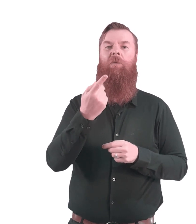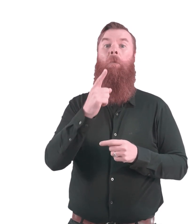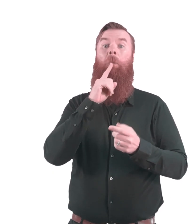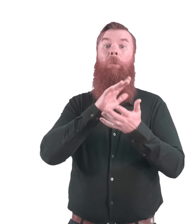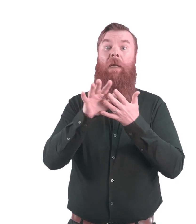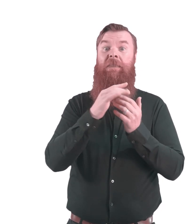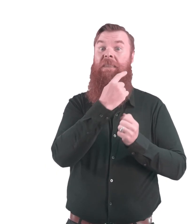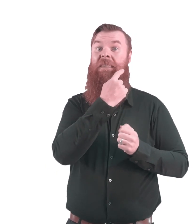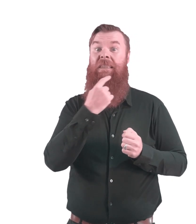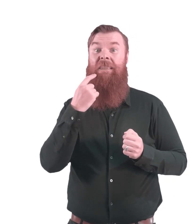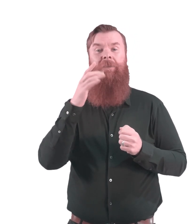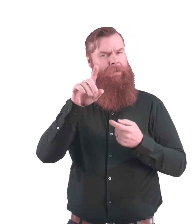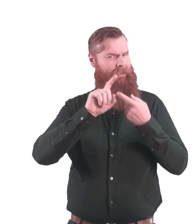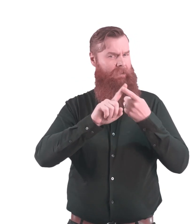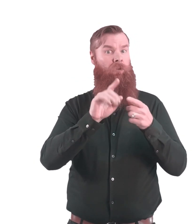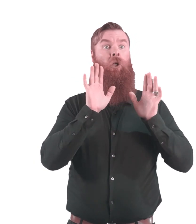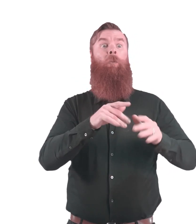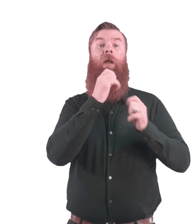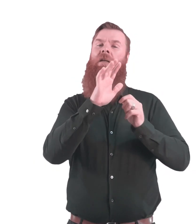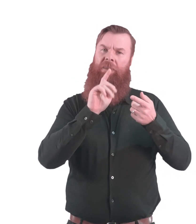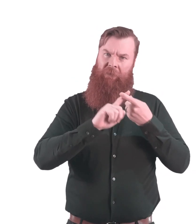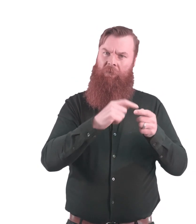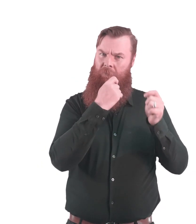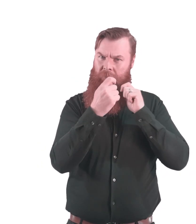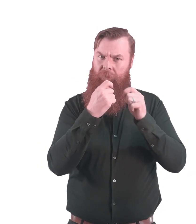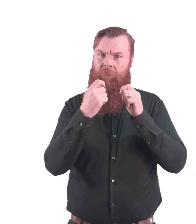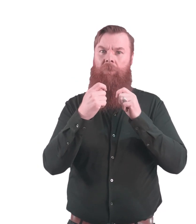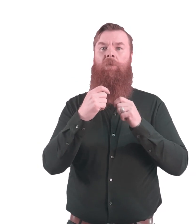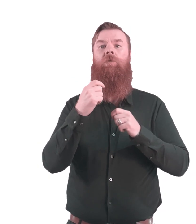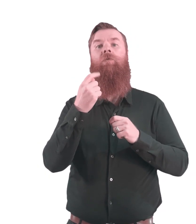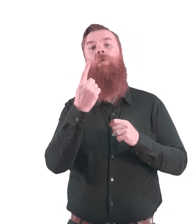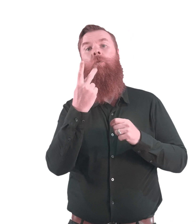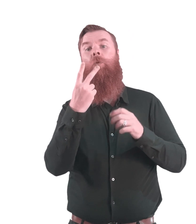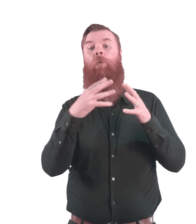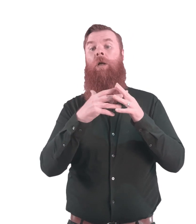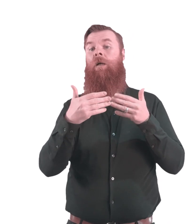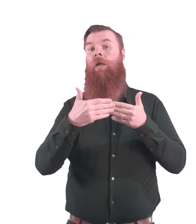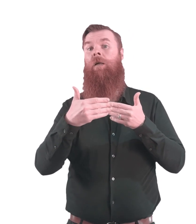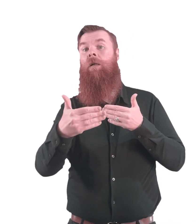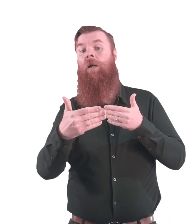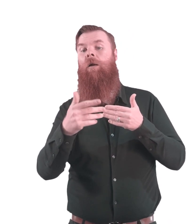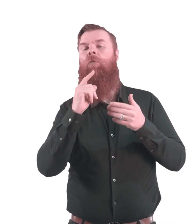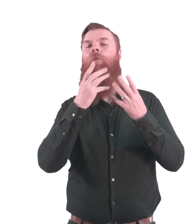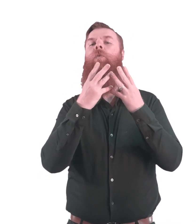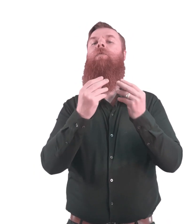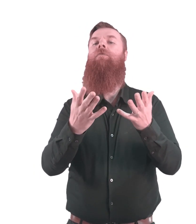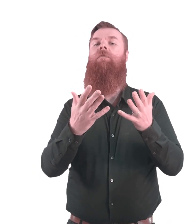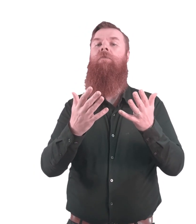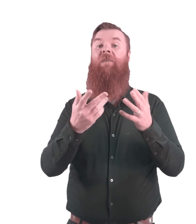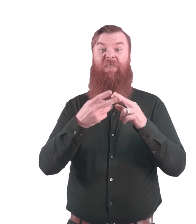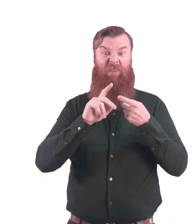Don’t stop cleaning if your gums bleed. This should stop after 1-2 weeks of regular cleaning.